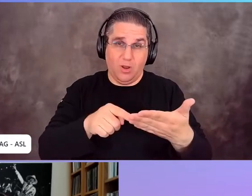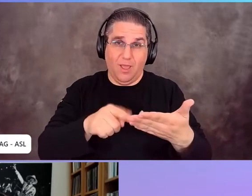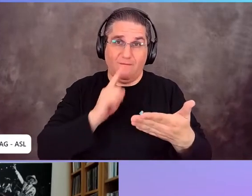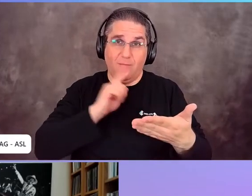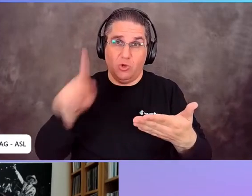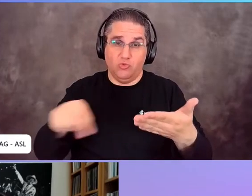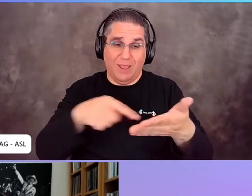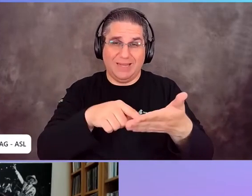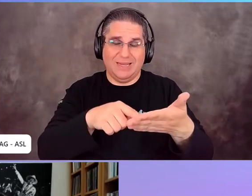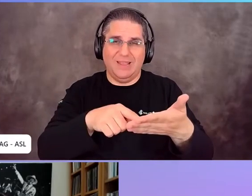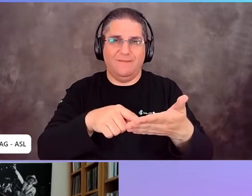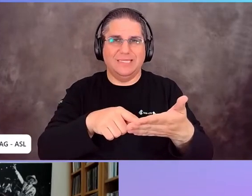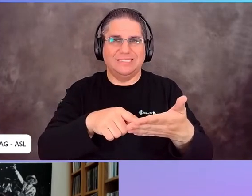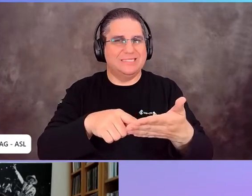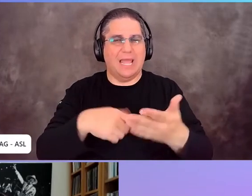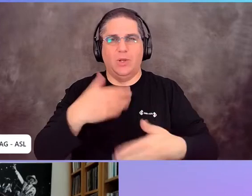managers and asked, it's something that we will be